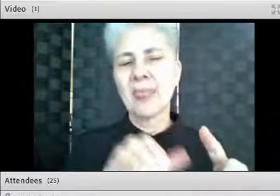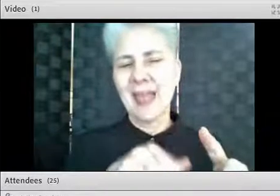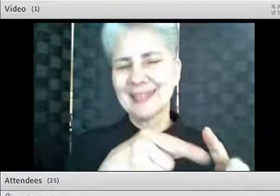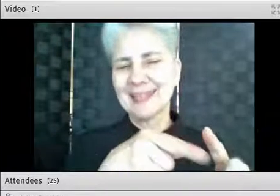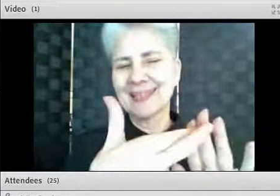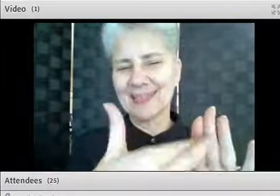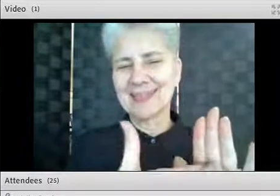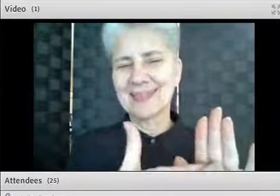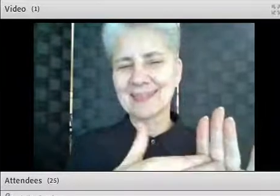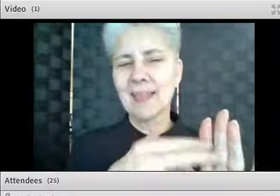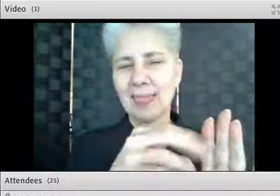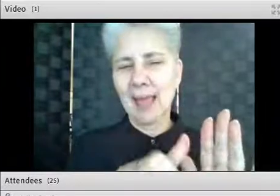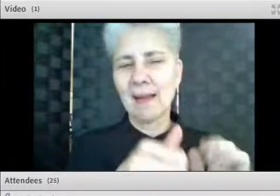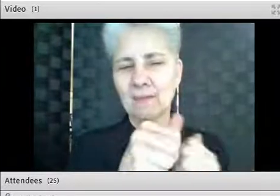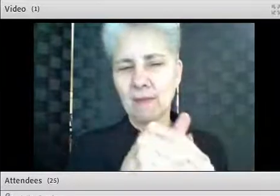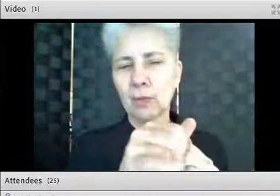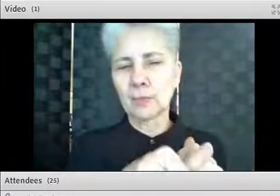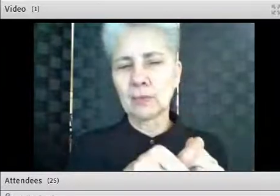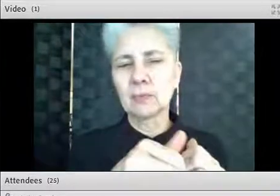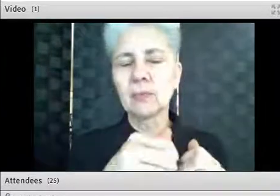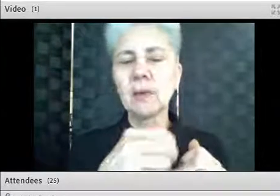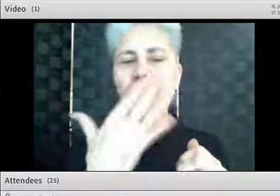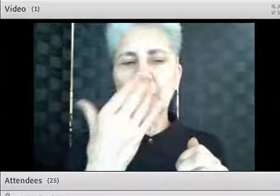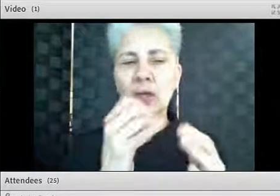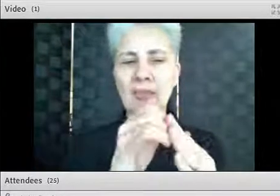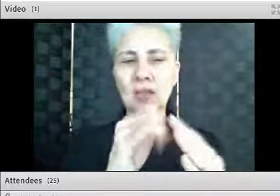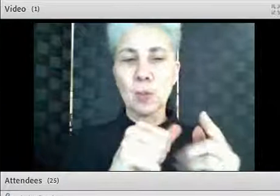That should be the first subject heading in the record